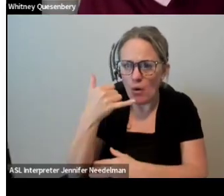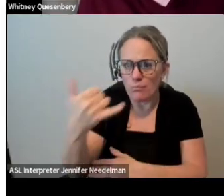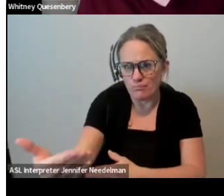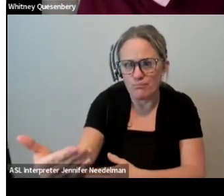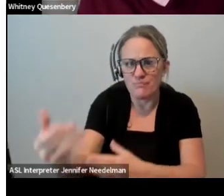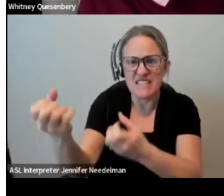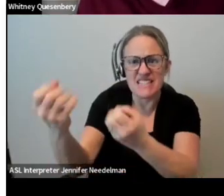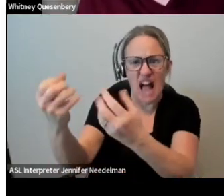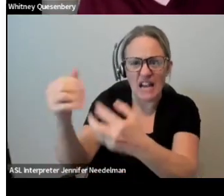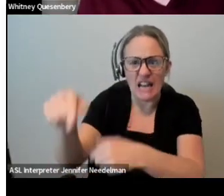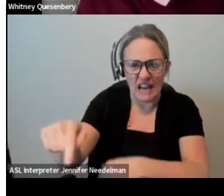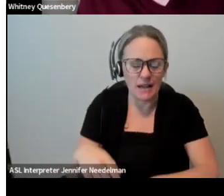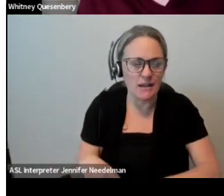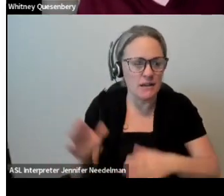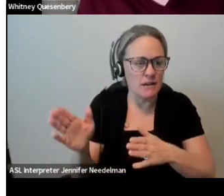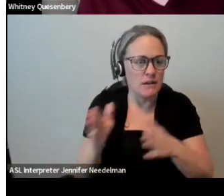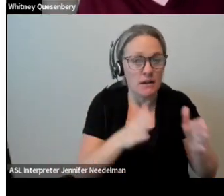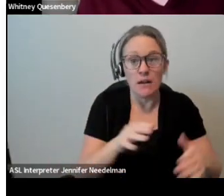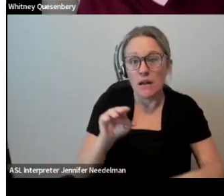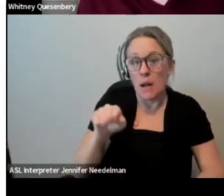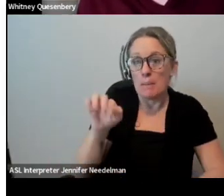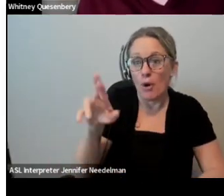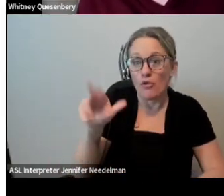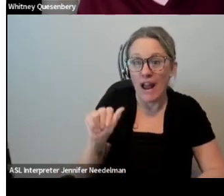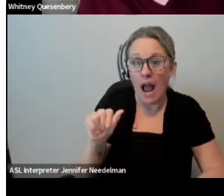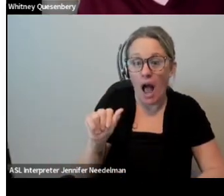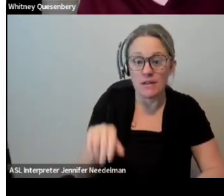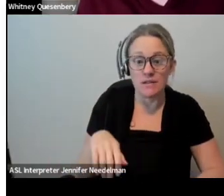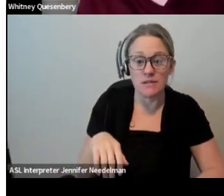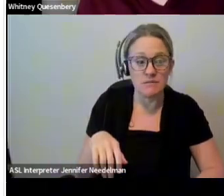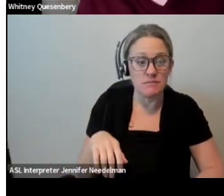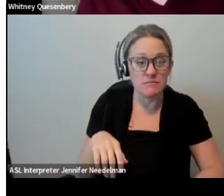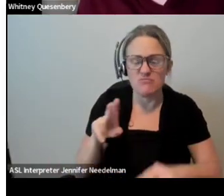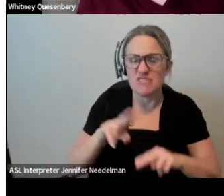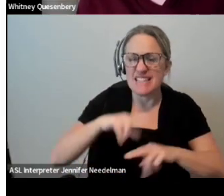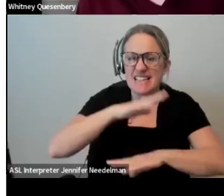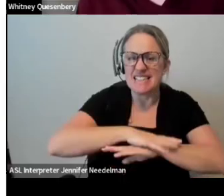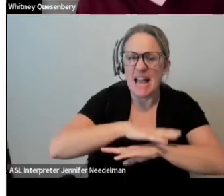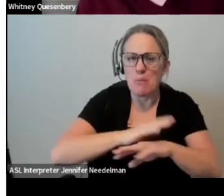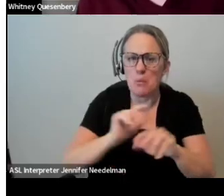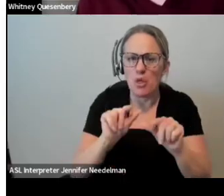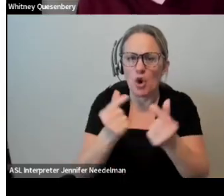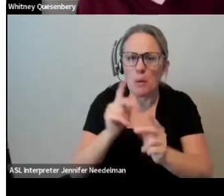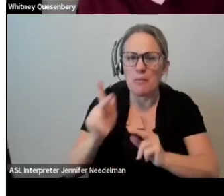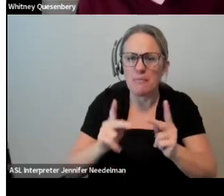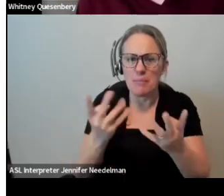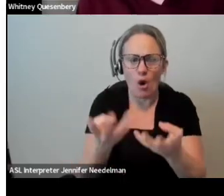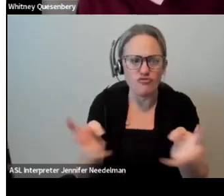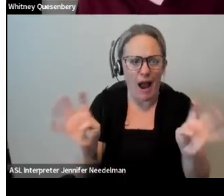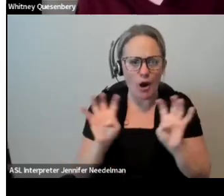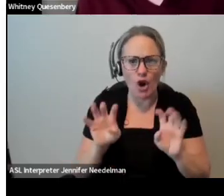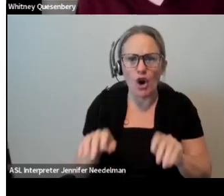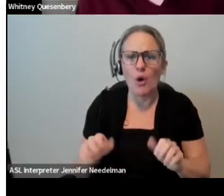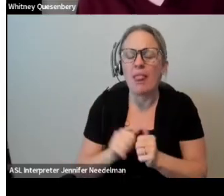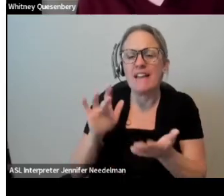We have Maria who is sitting at a table with a group of people around her with a tablet in front of her.